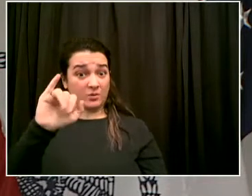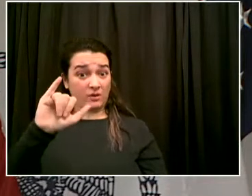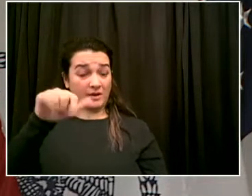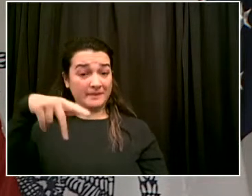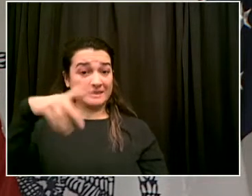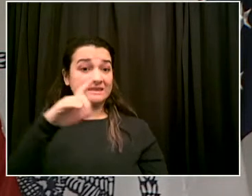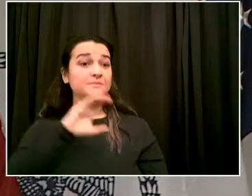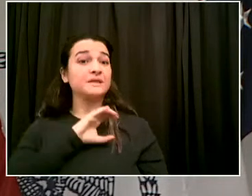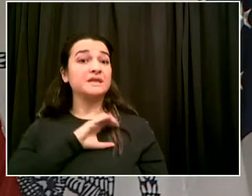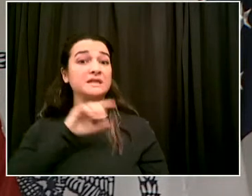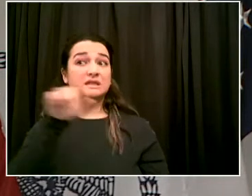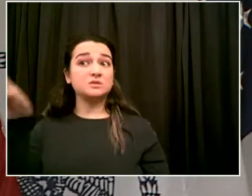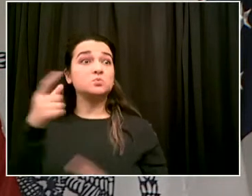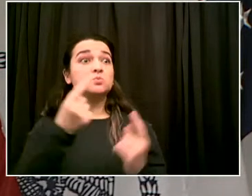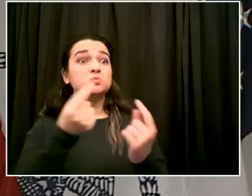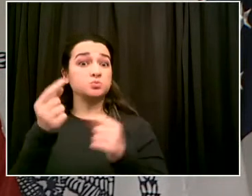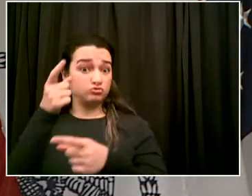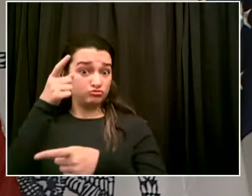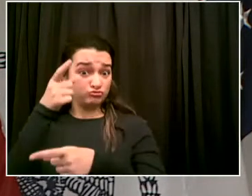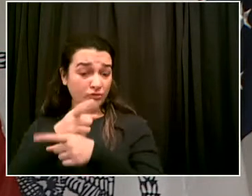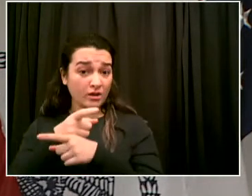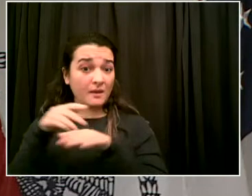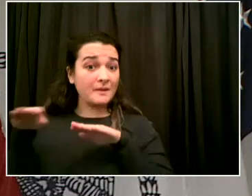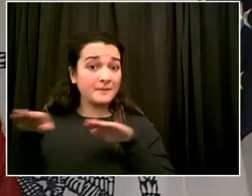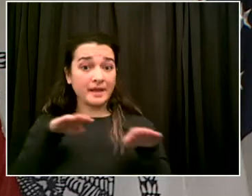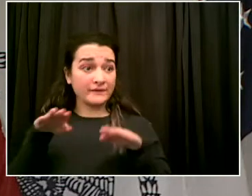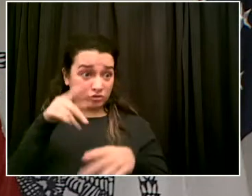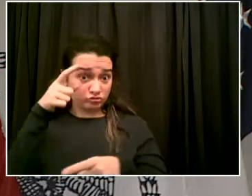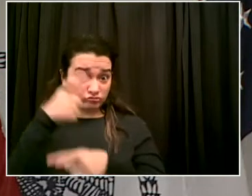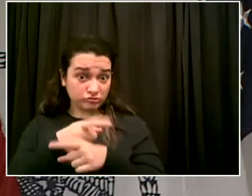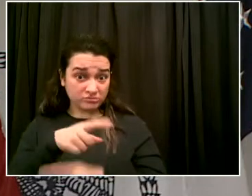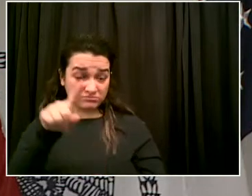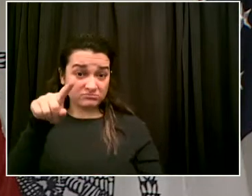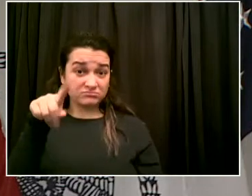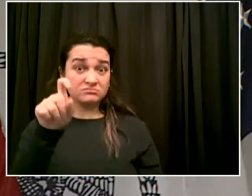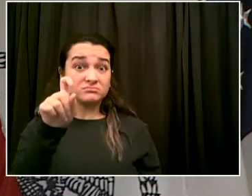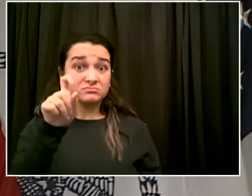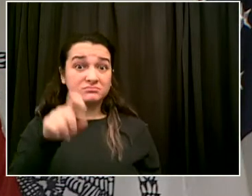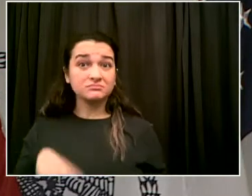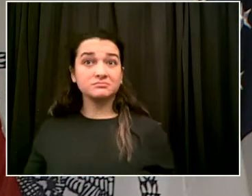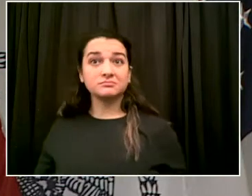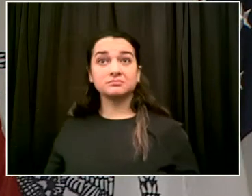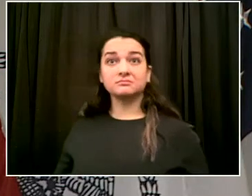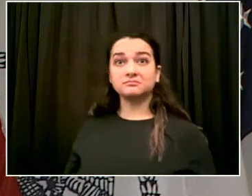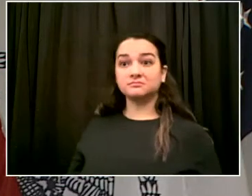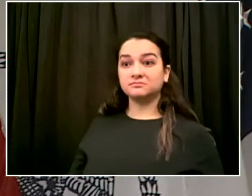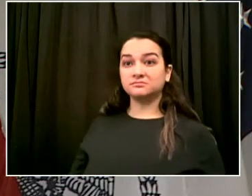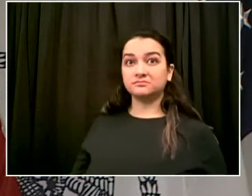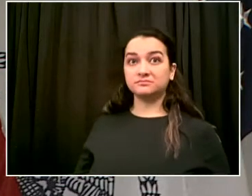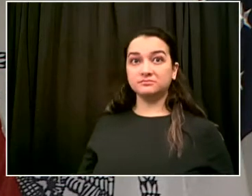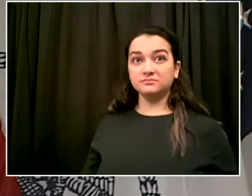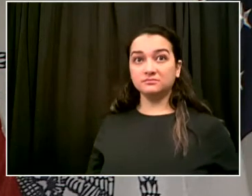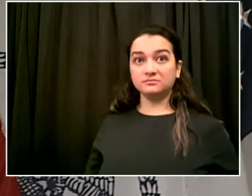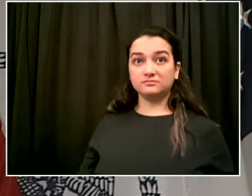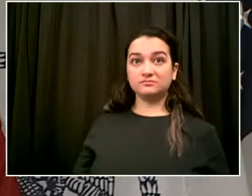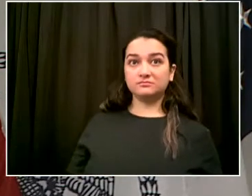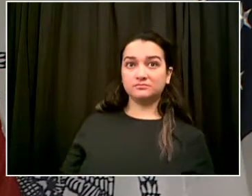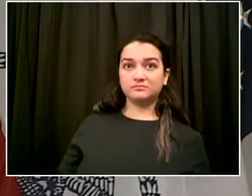THE PROTEST?